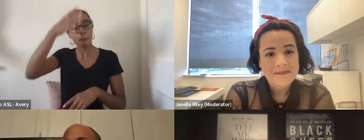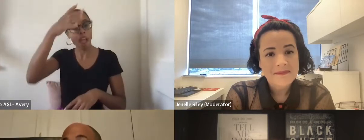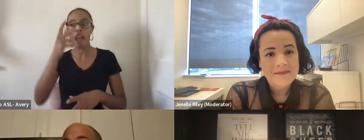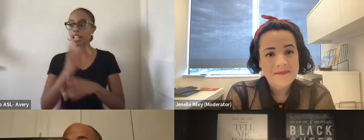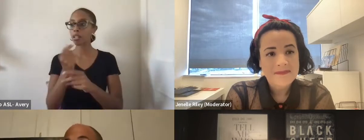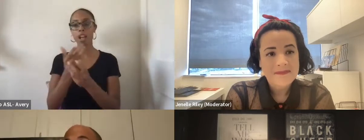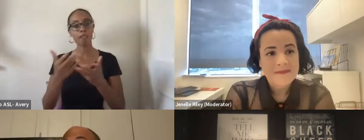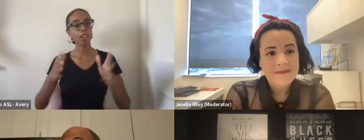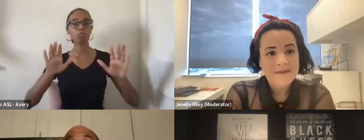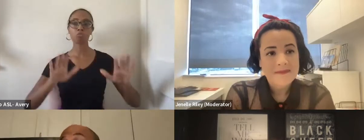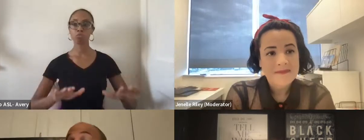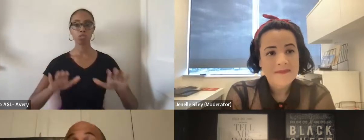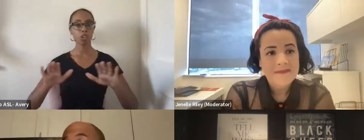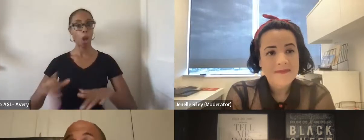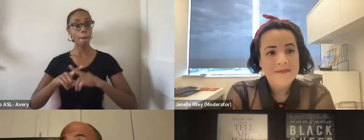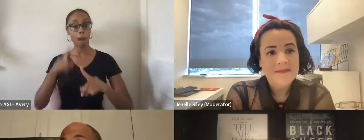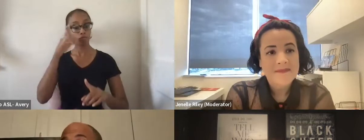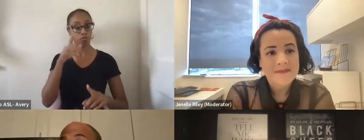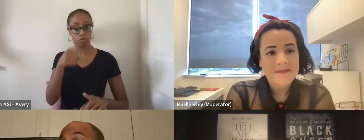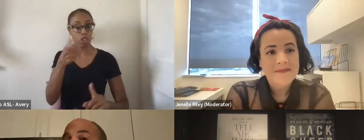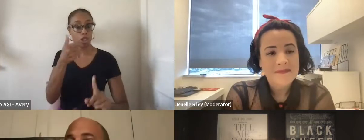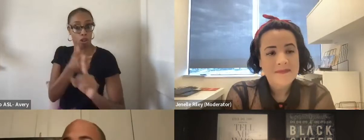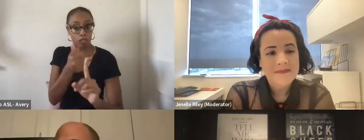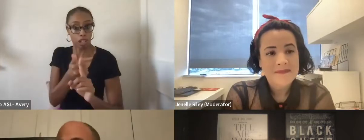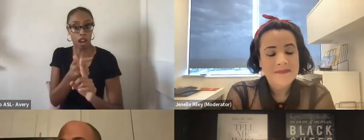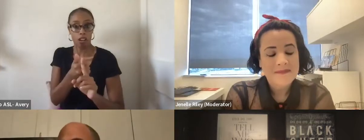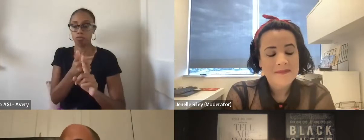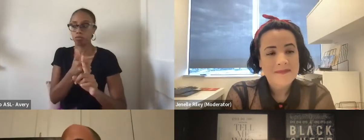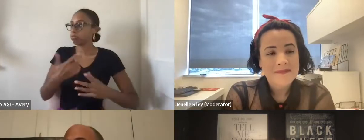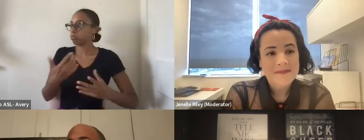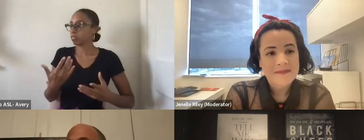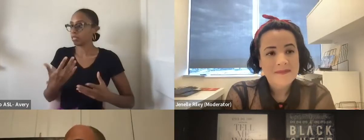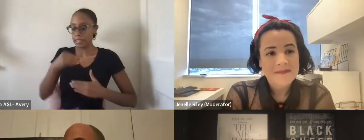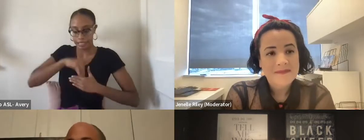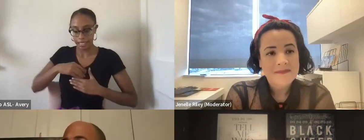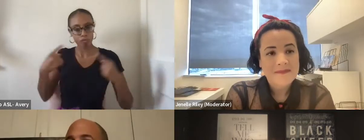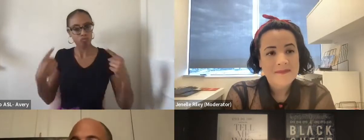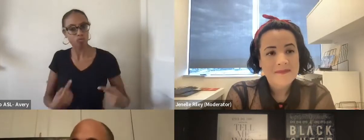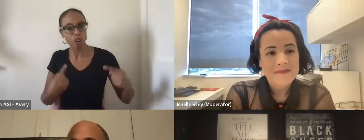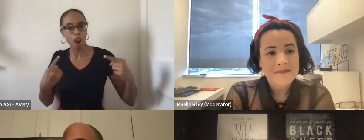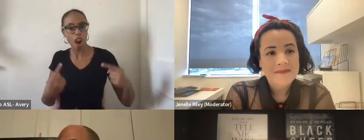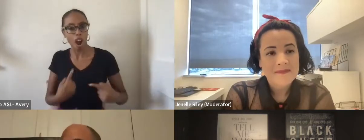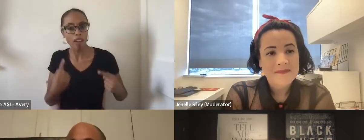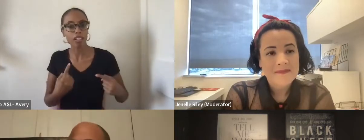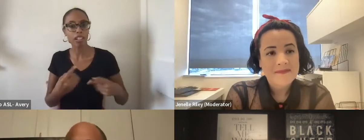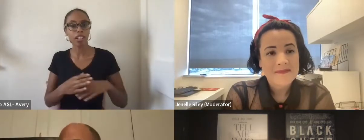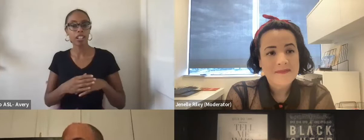herself, might be struggling, in turmoil, dealing with a lot of difficult challenges within her